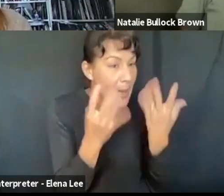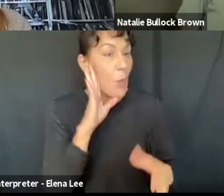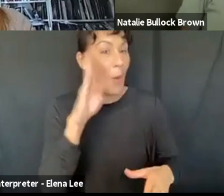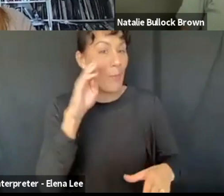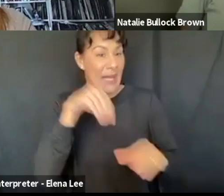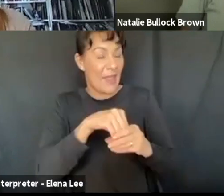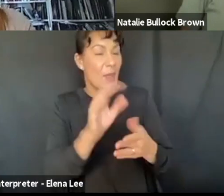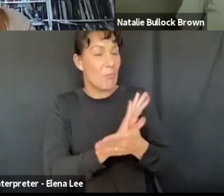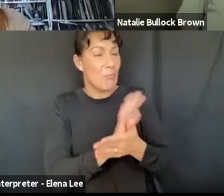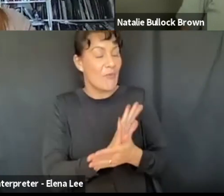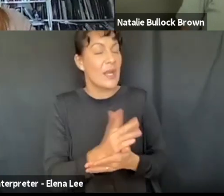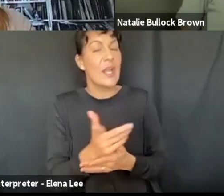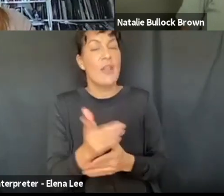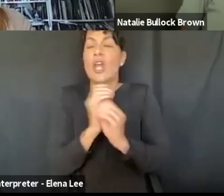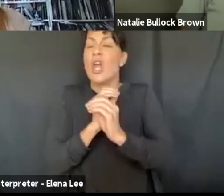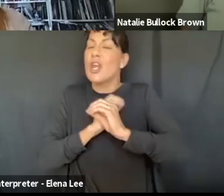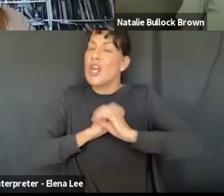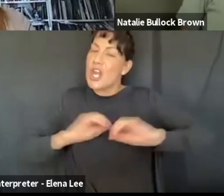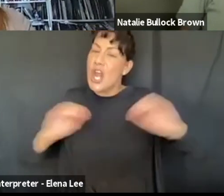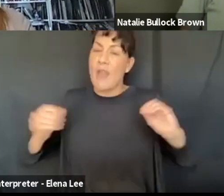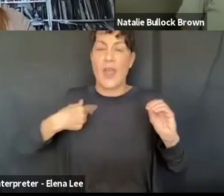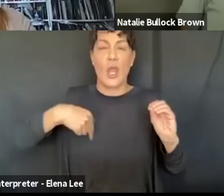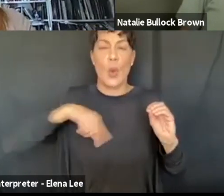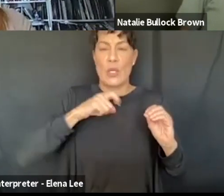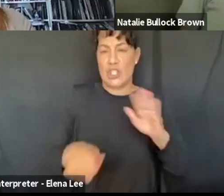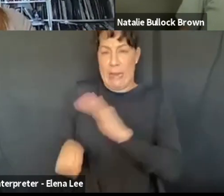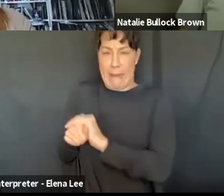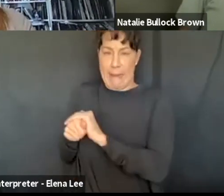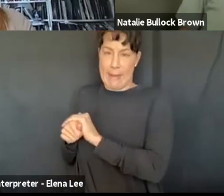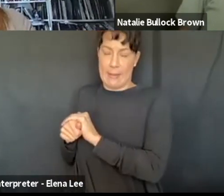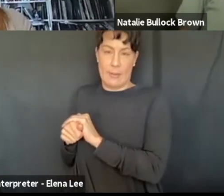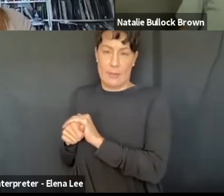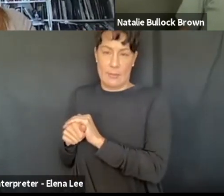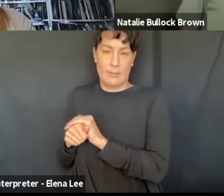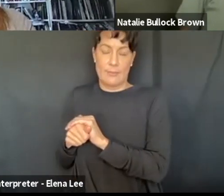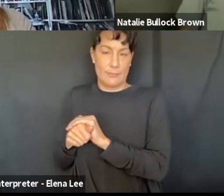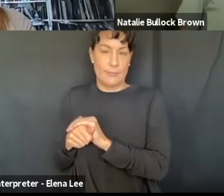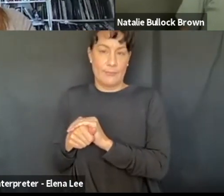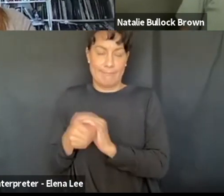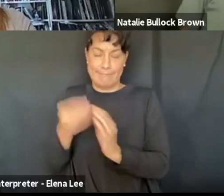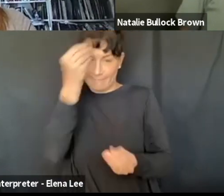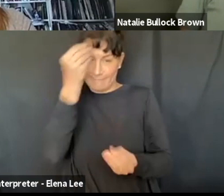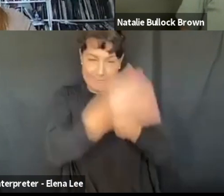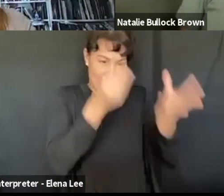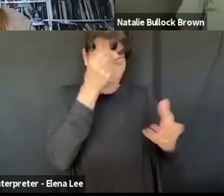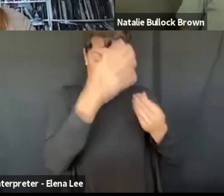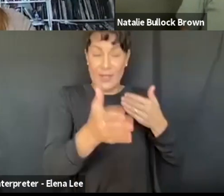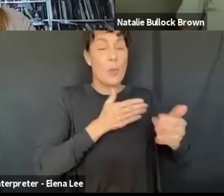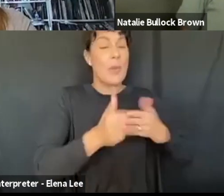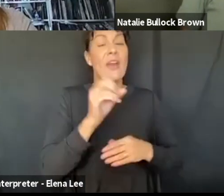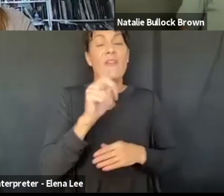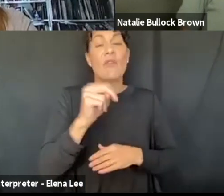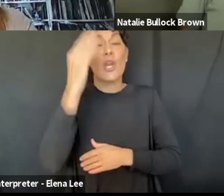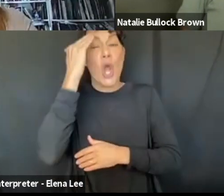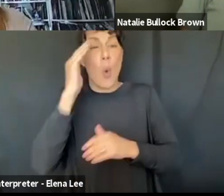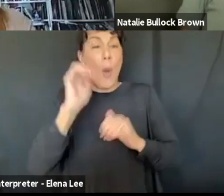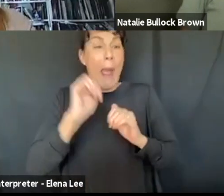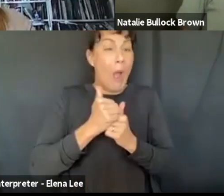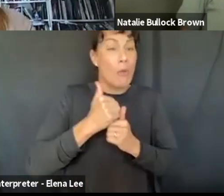there's nothing we should be hiding, essentially. And sometimes even if we don't know where this story is completely going, we can be honest about that.